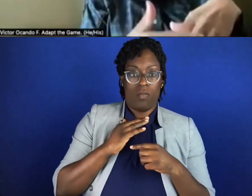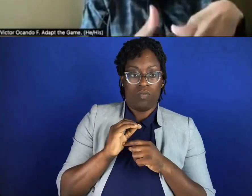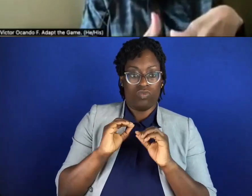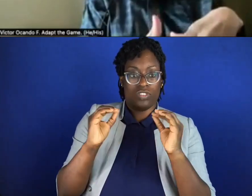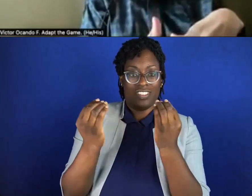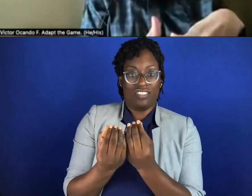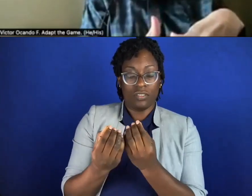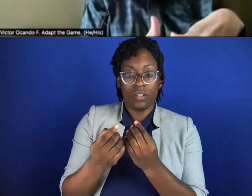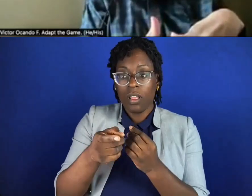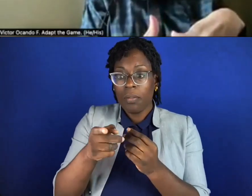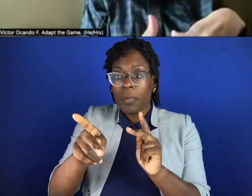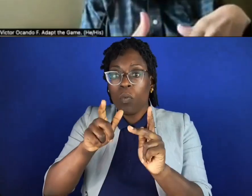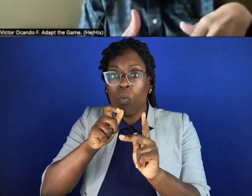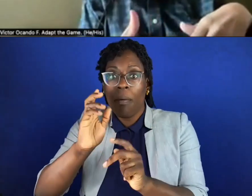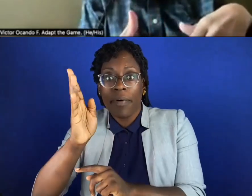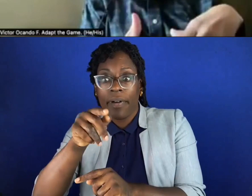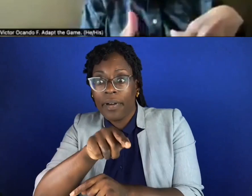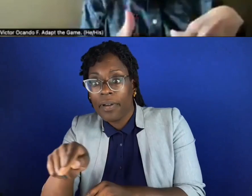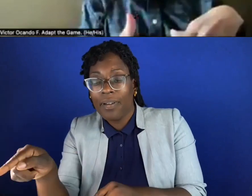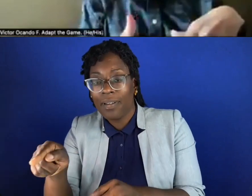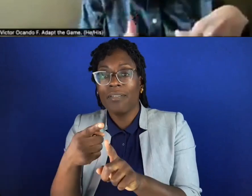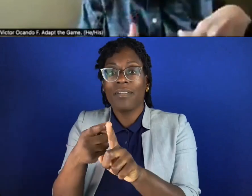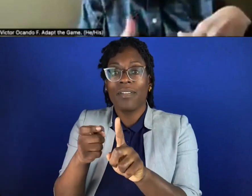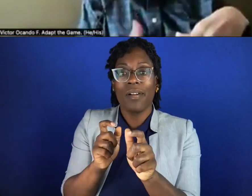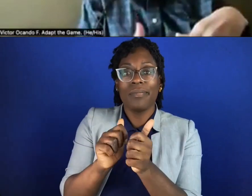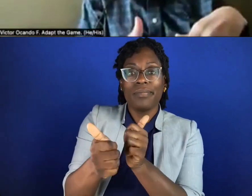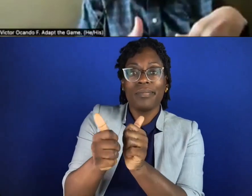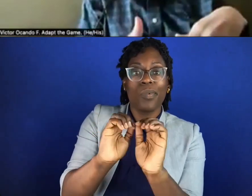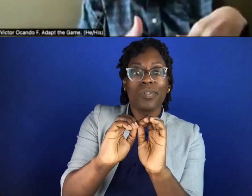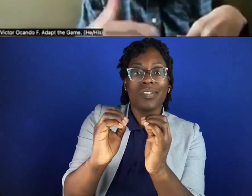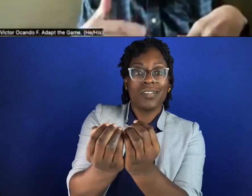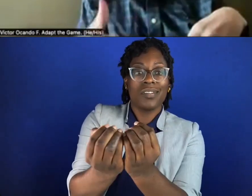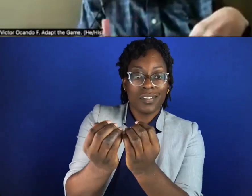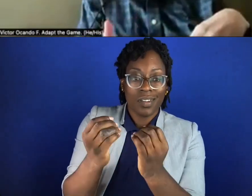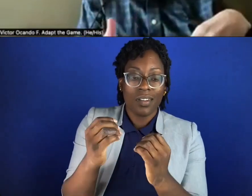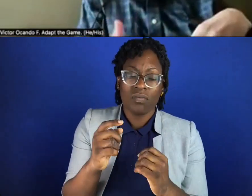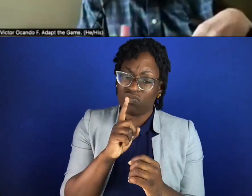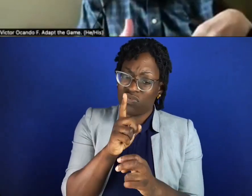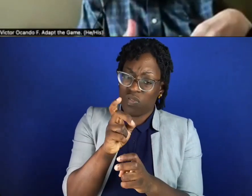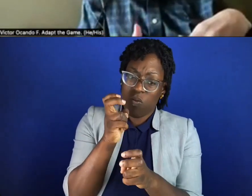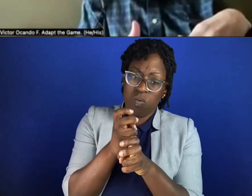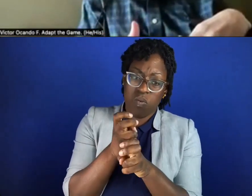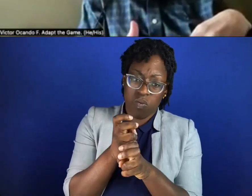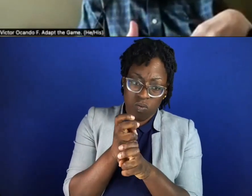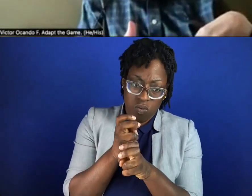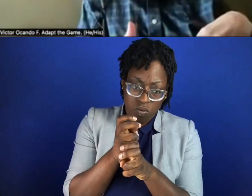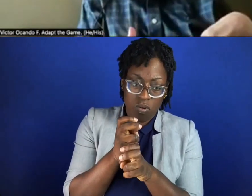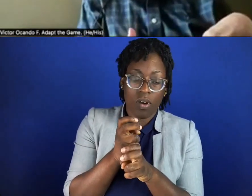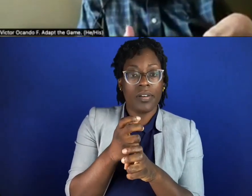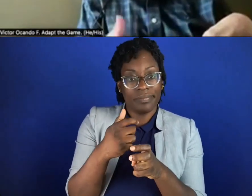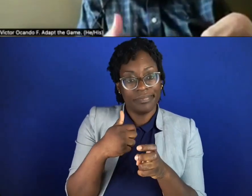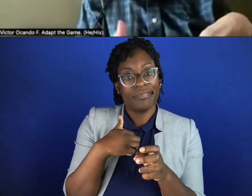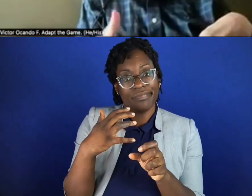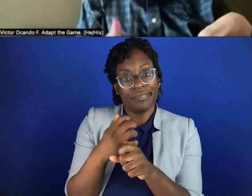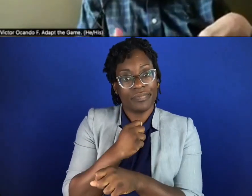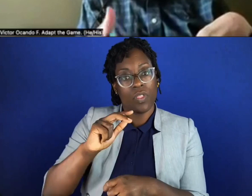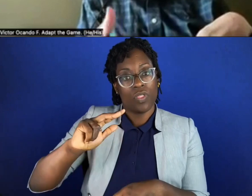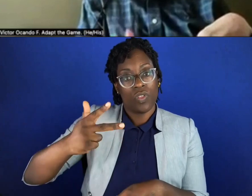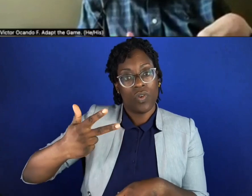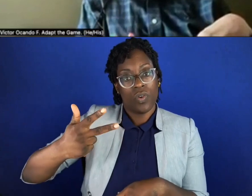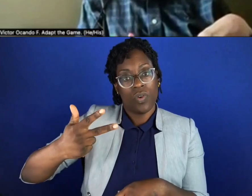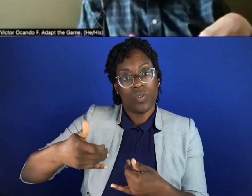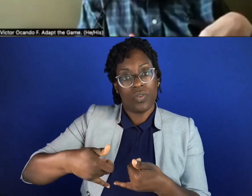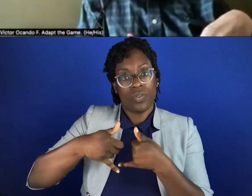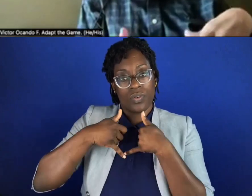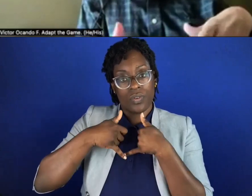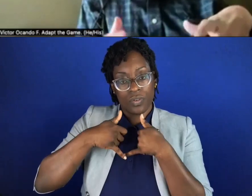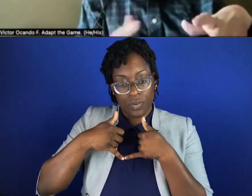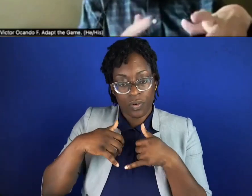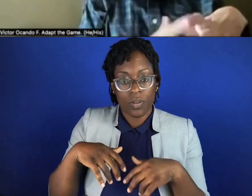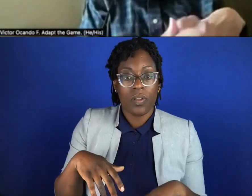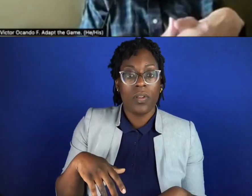game. I worked really hard but that led me to winning the third prize of that venture